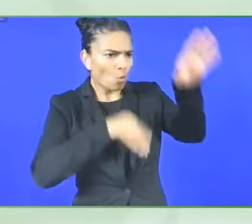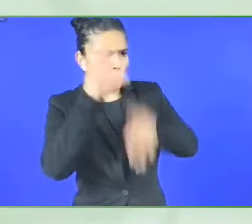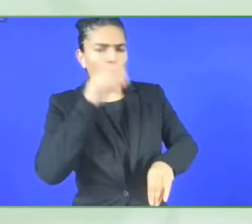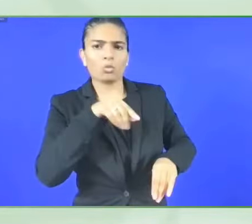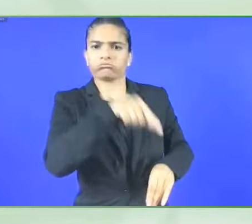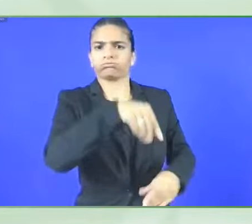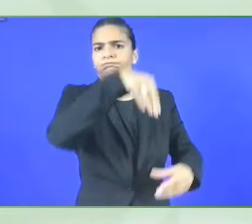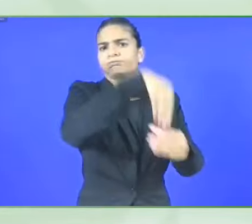That is important.